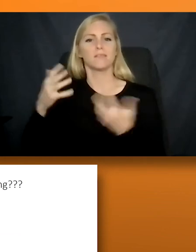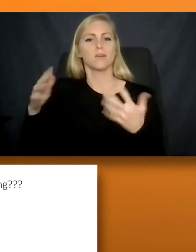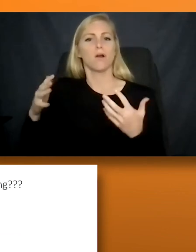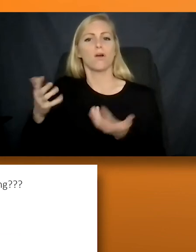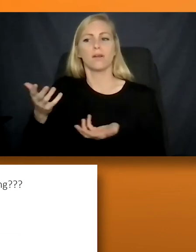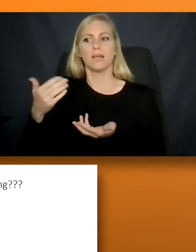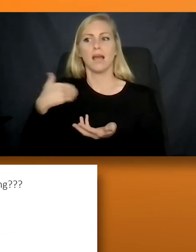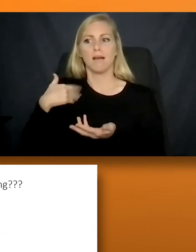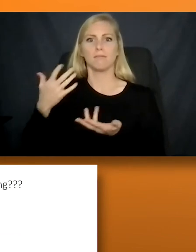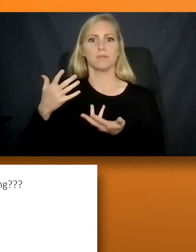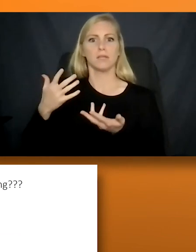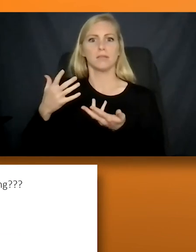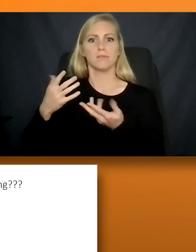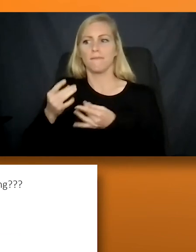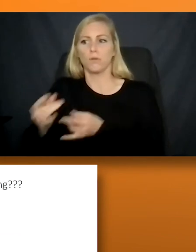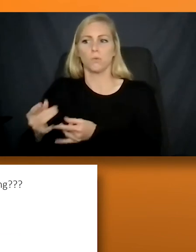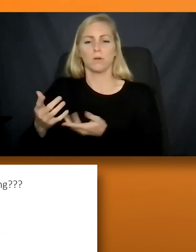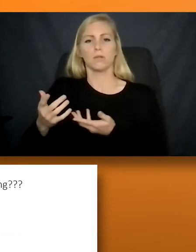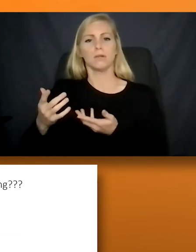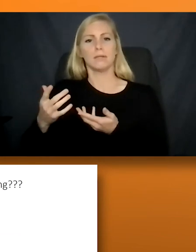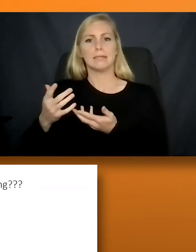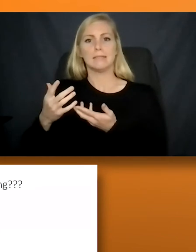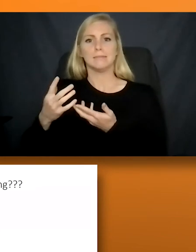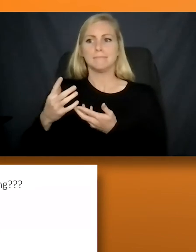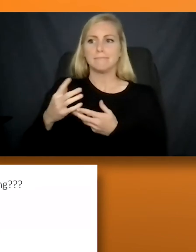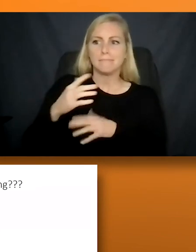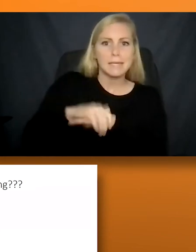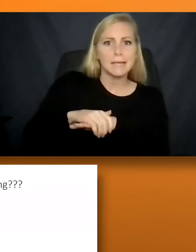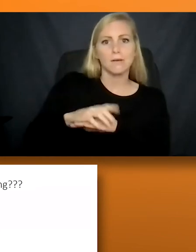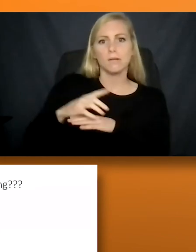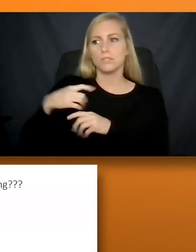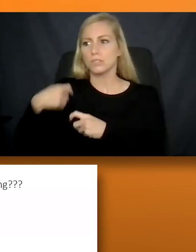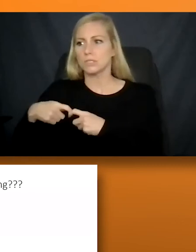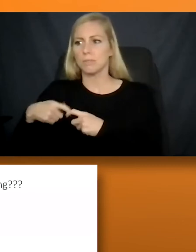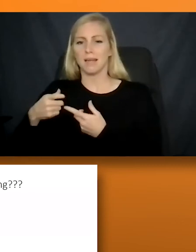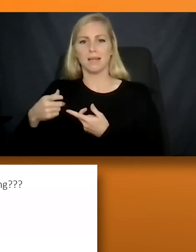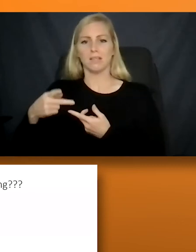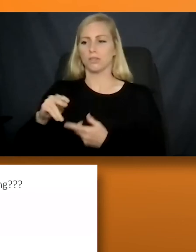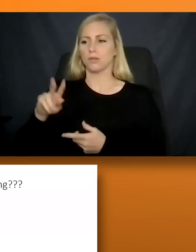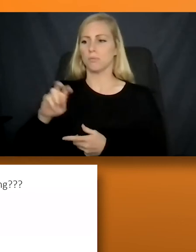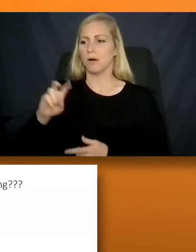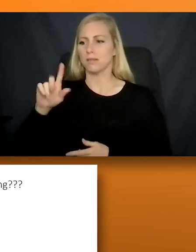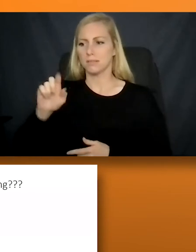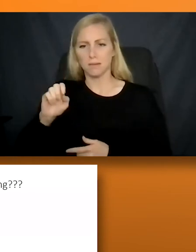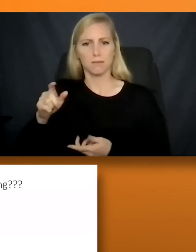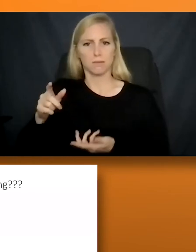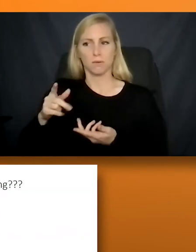you already have a full command of English, already have a full command of Spanish or whatever it is. Those are word puzzles.